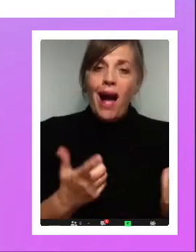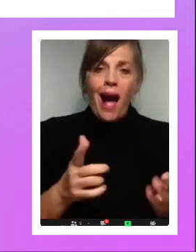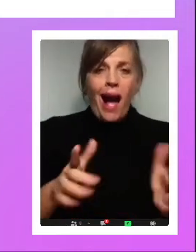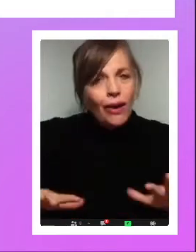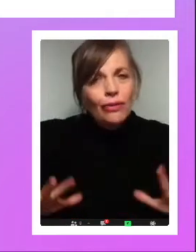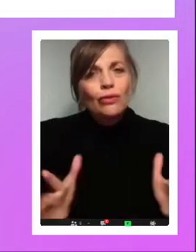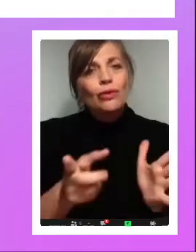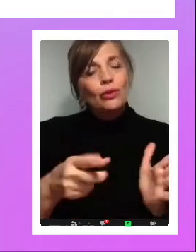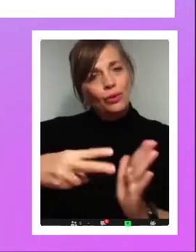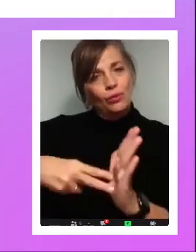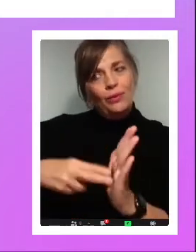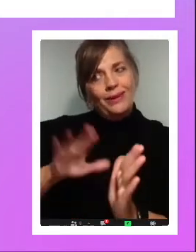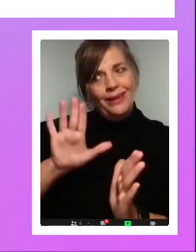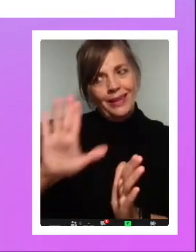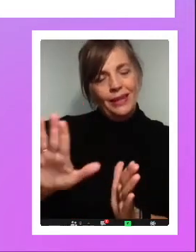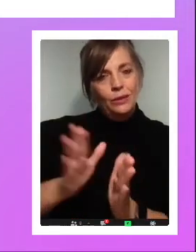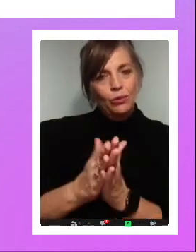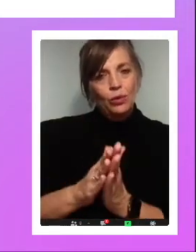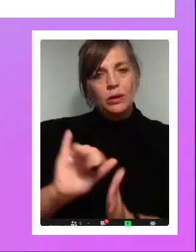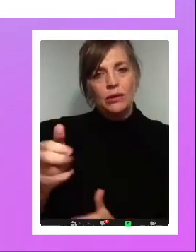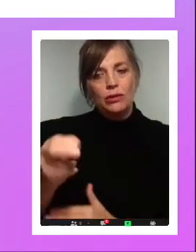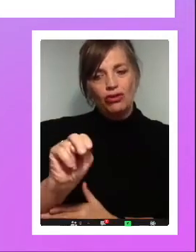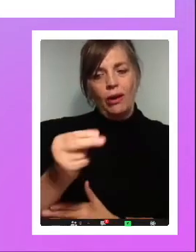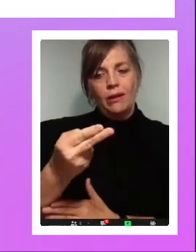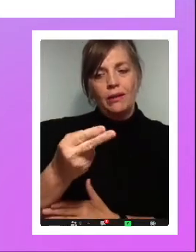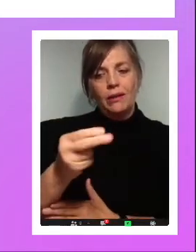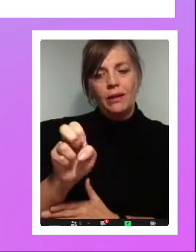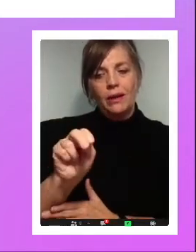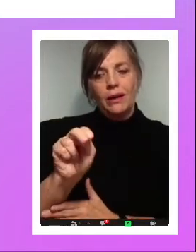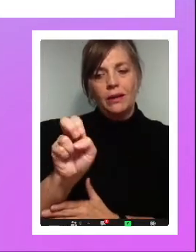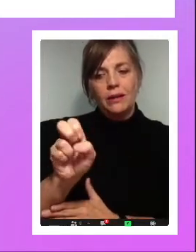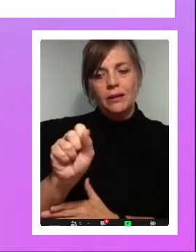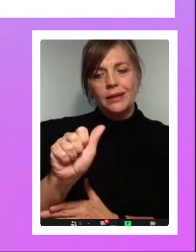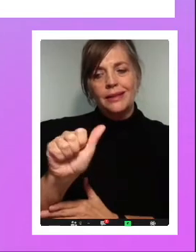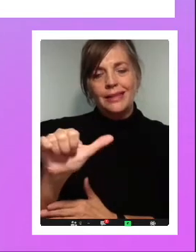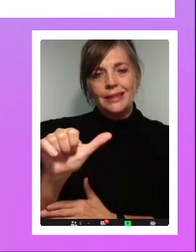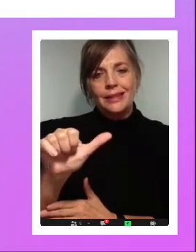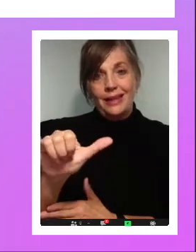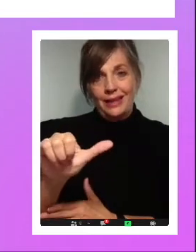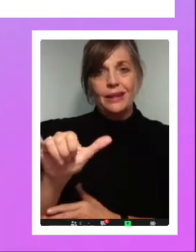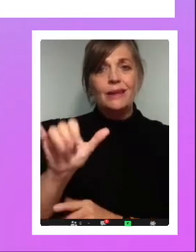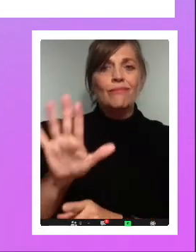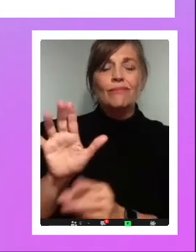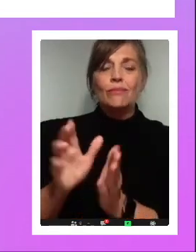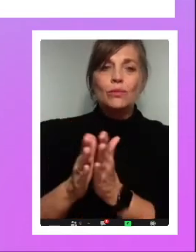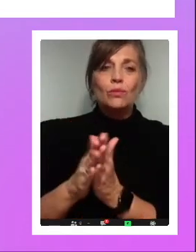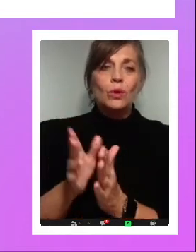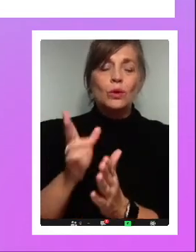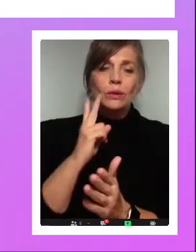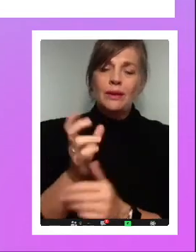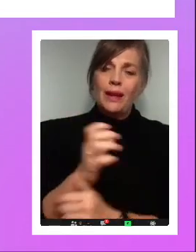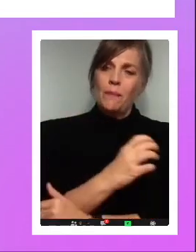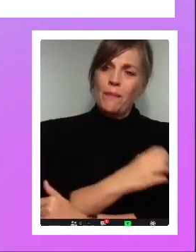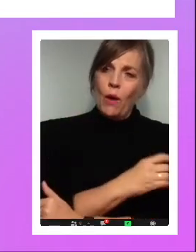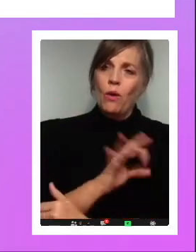John Hennessy's book to see the power of empathy. That's a great suggestion thank you.